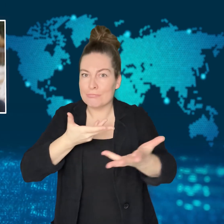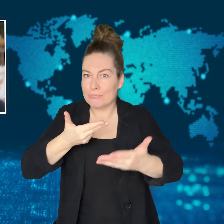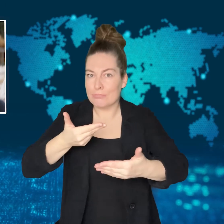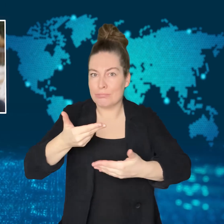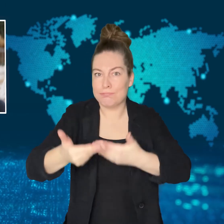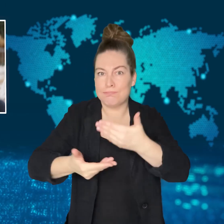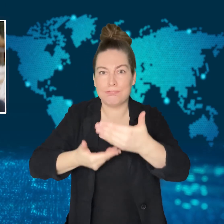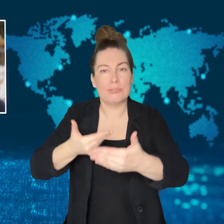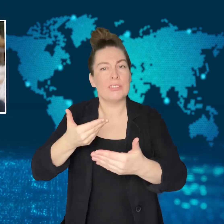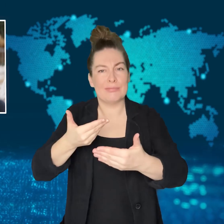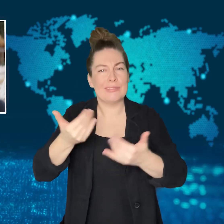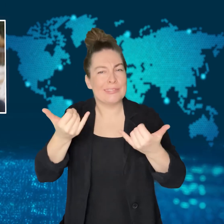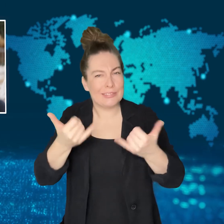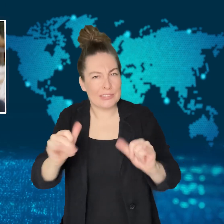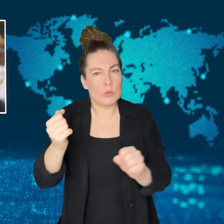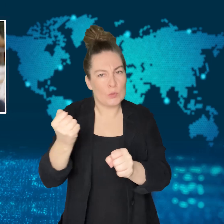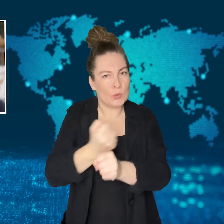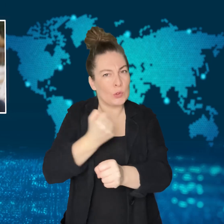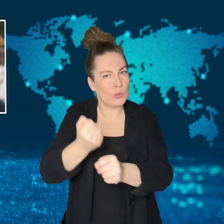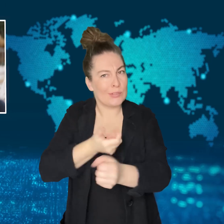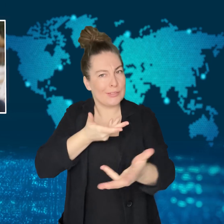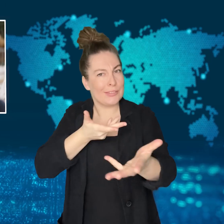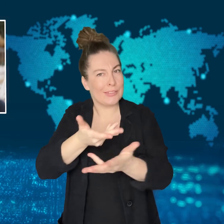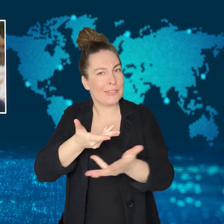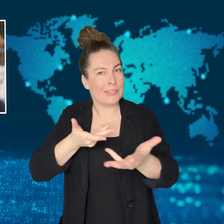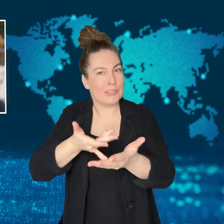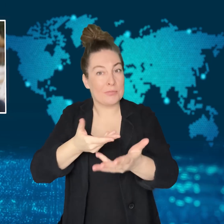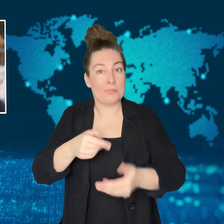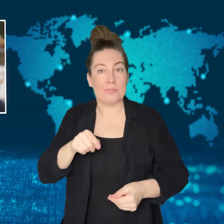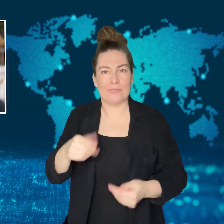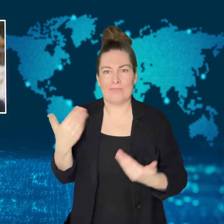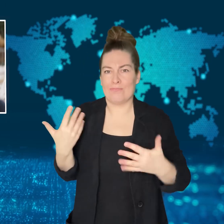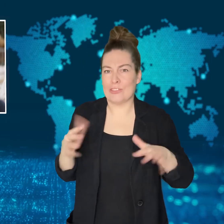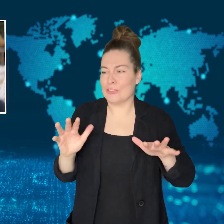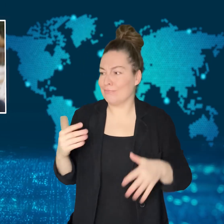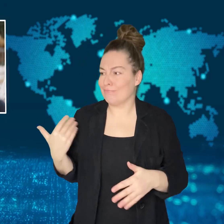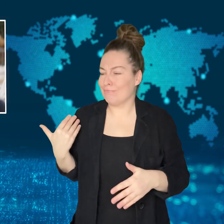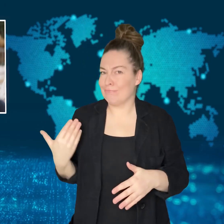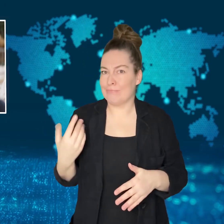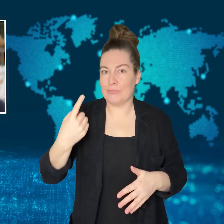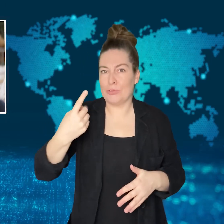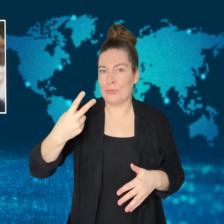For months Qatar, Egypt, and the US have tried to